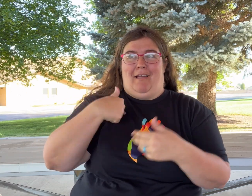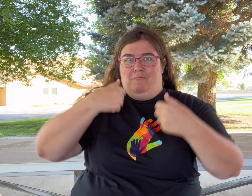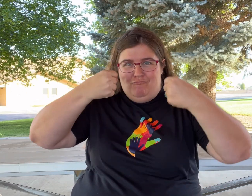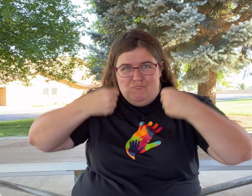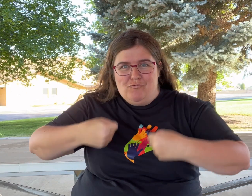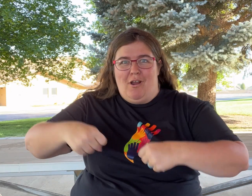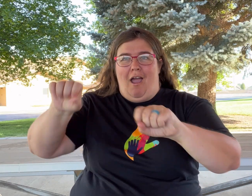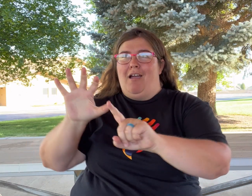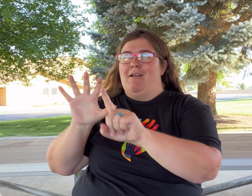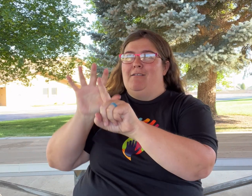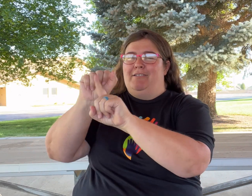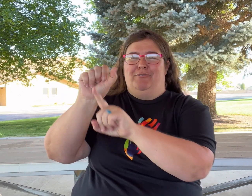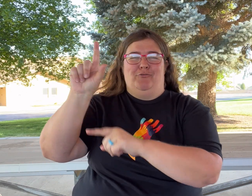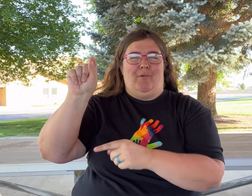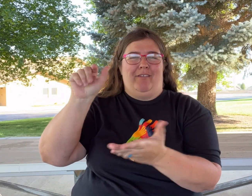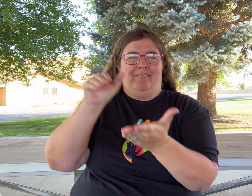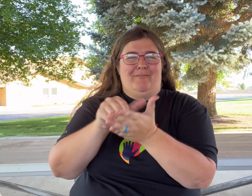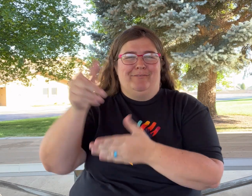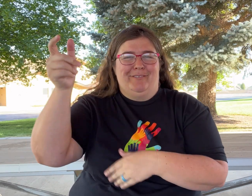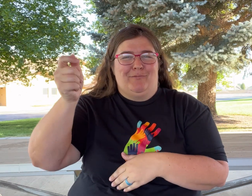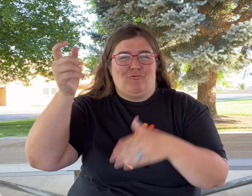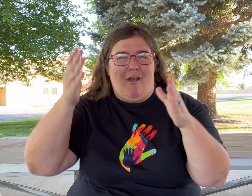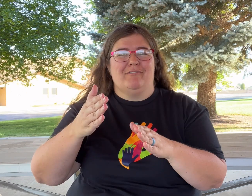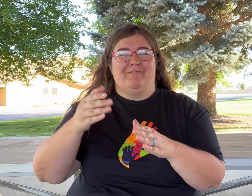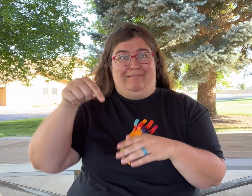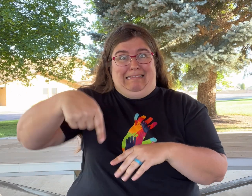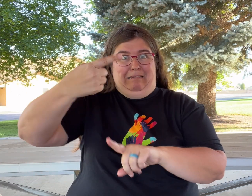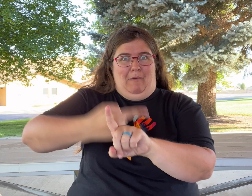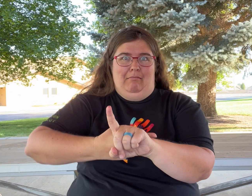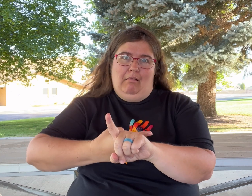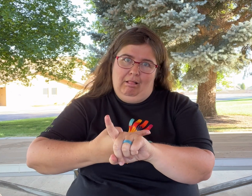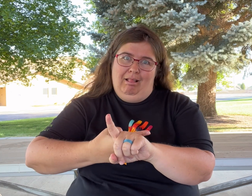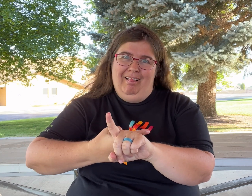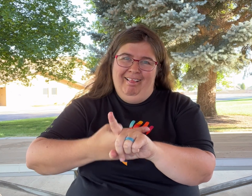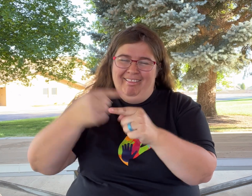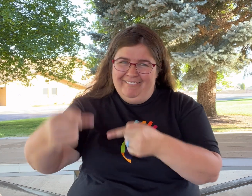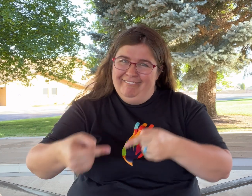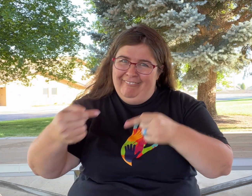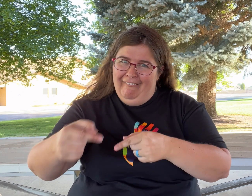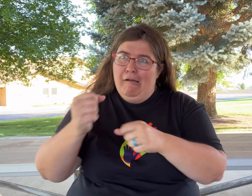I'm really trying to reach 20,000 subscribers by the end of this month and it's been a struggle